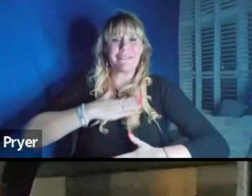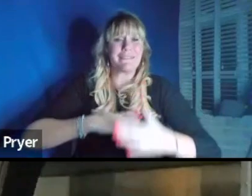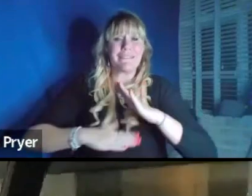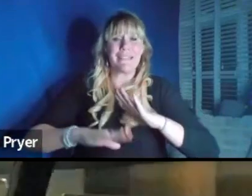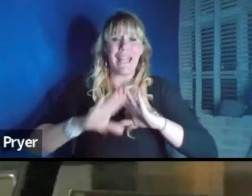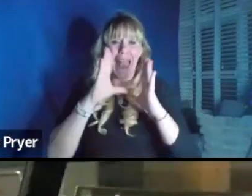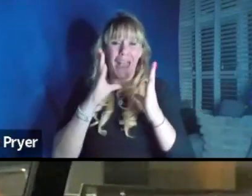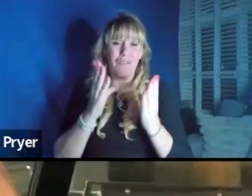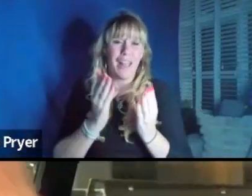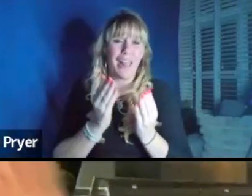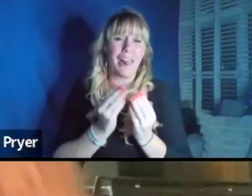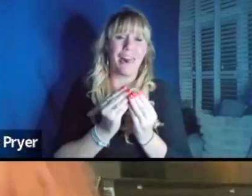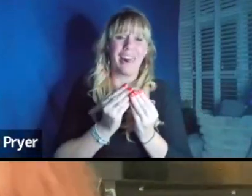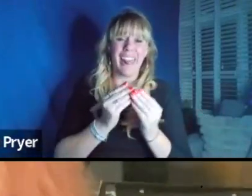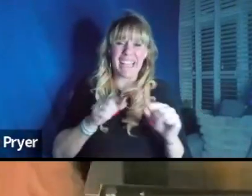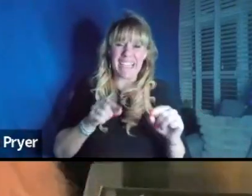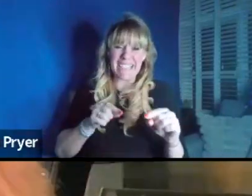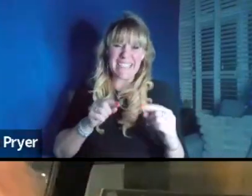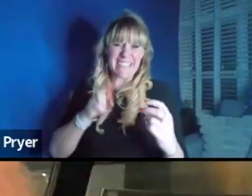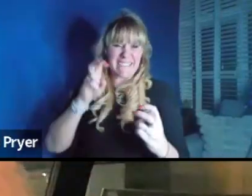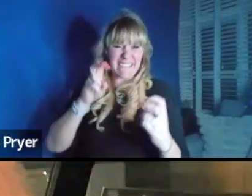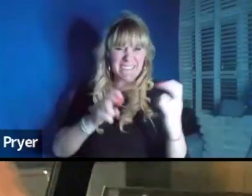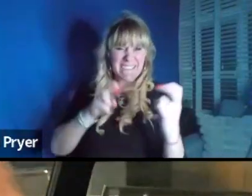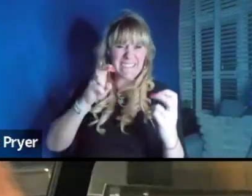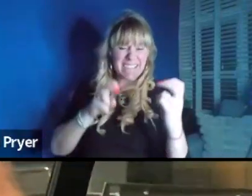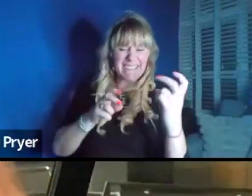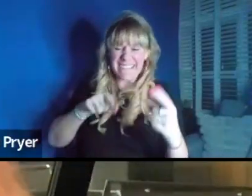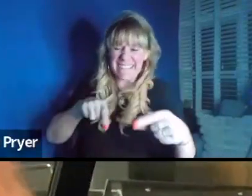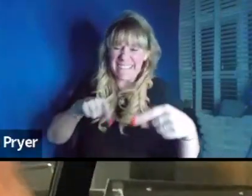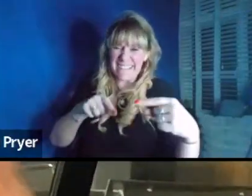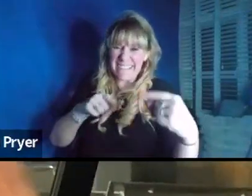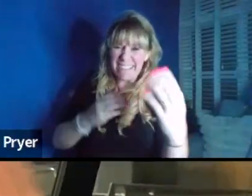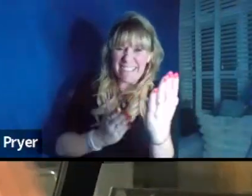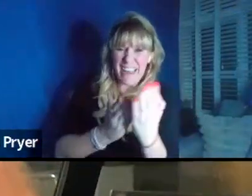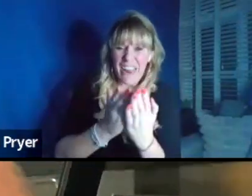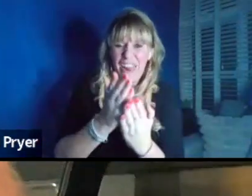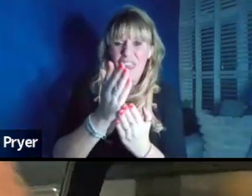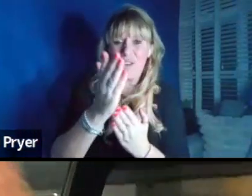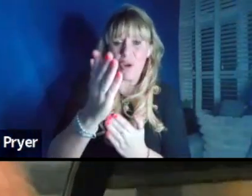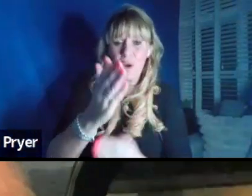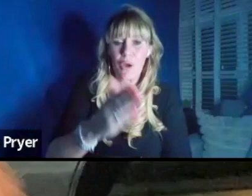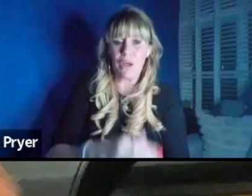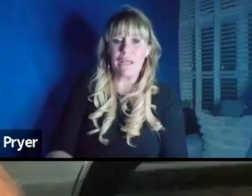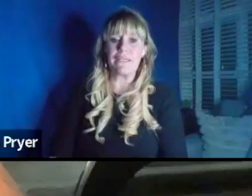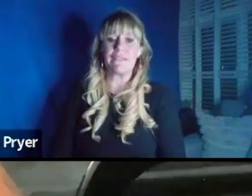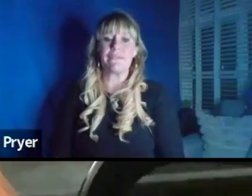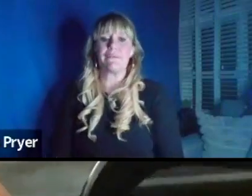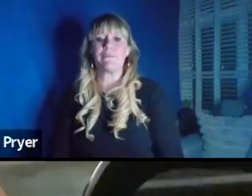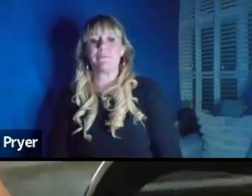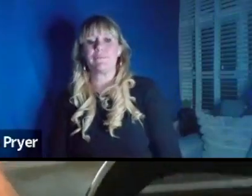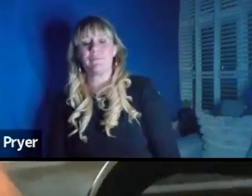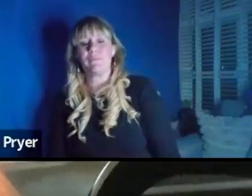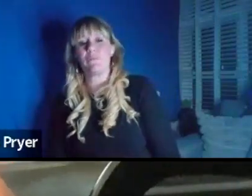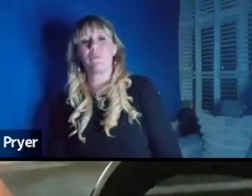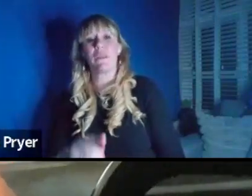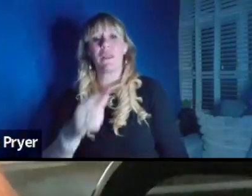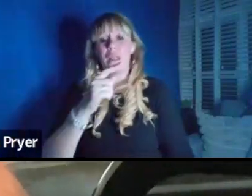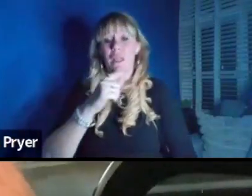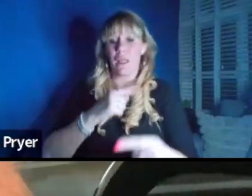You'd be mine